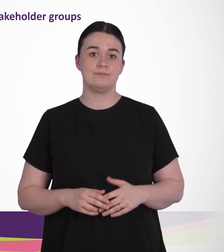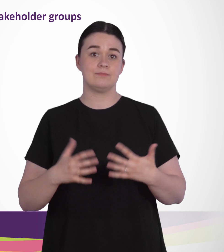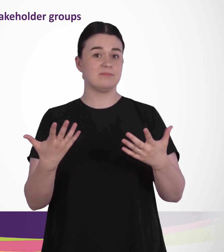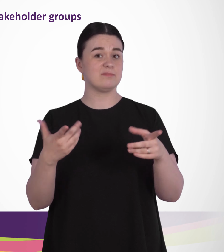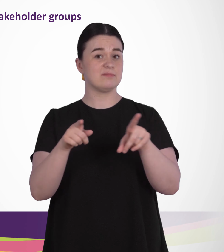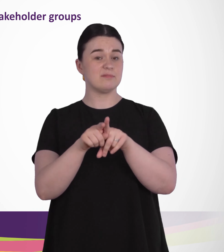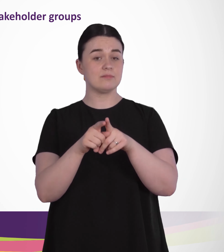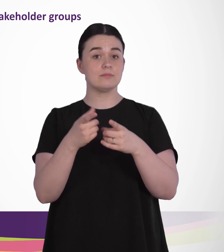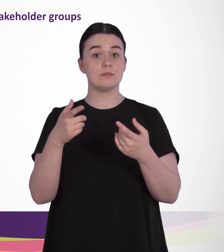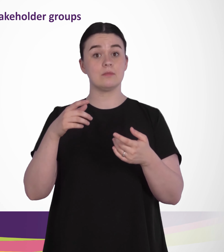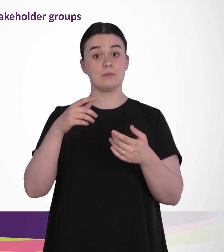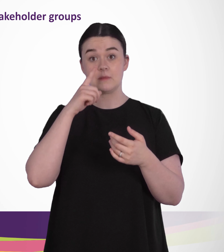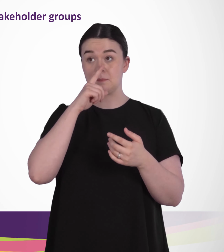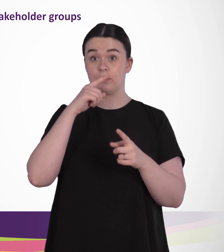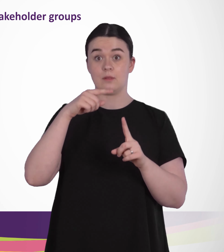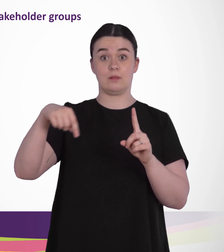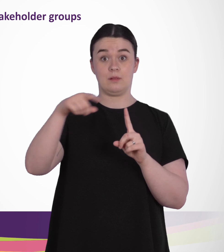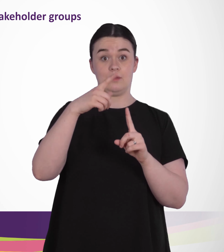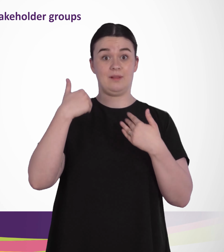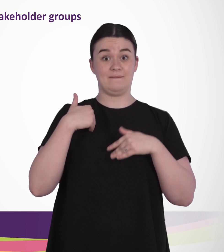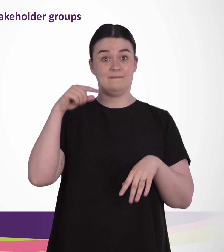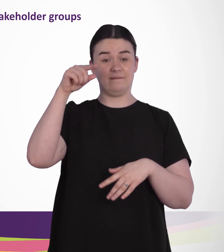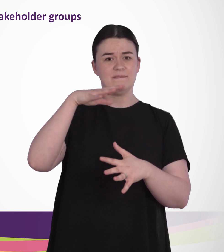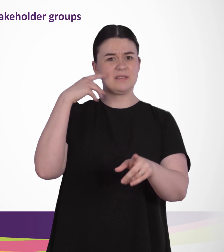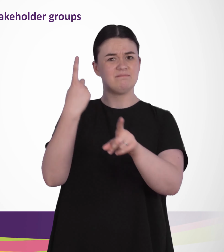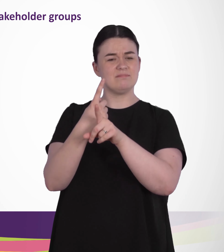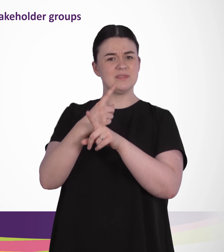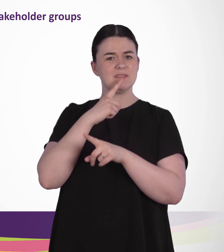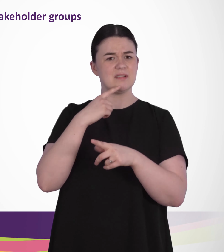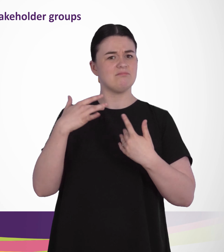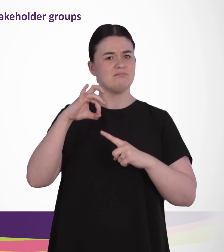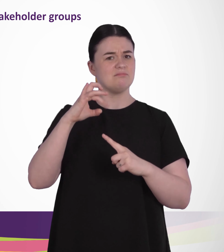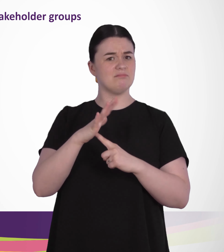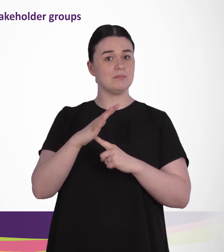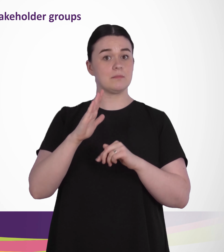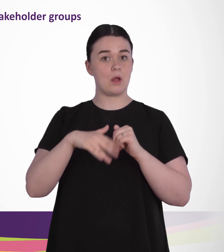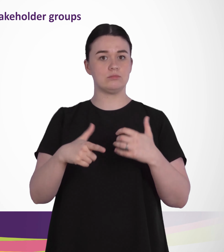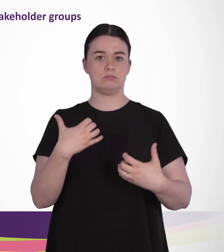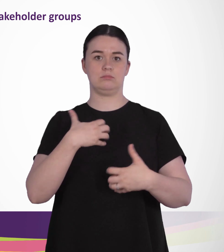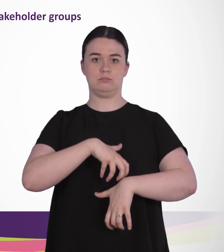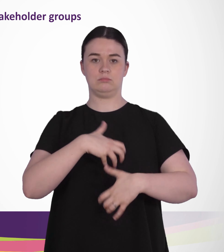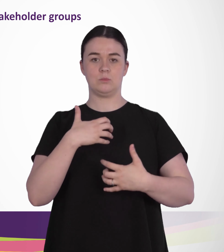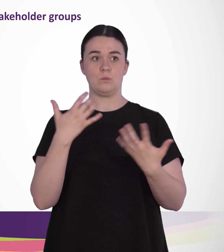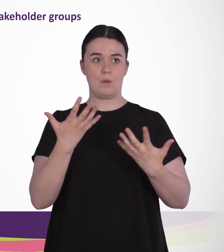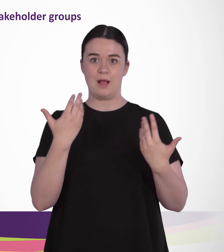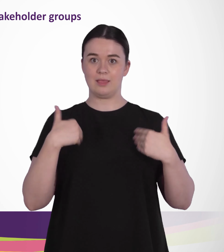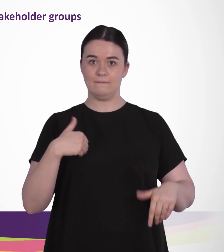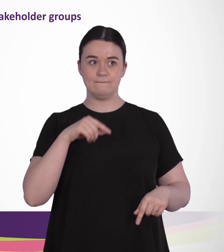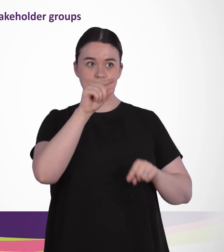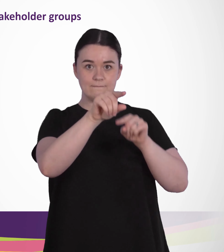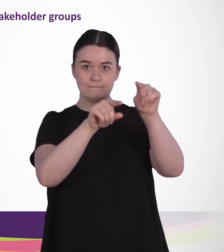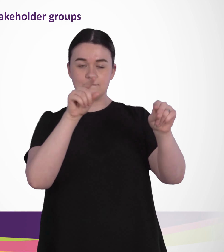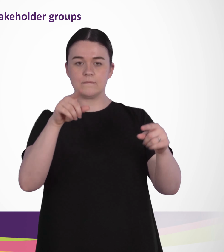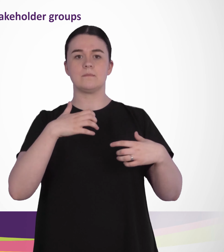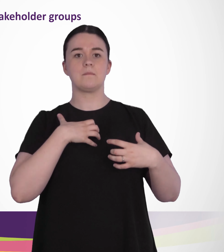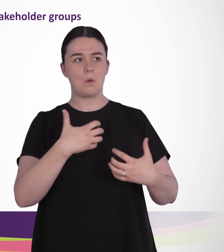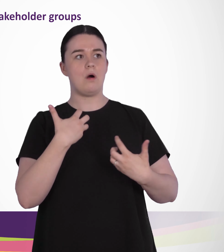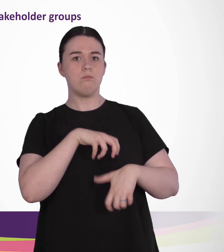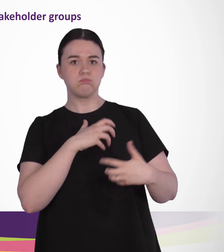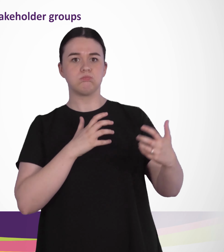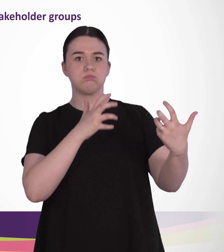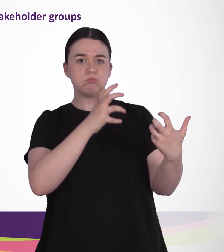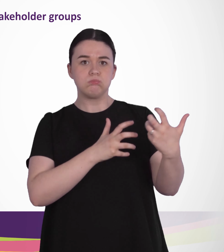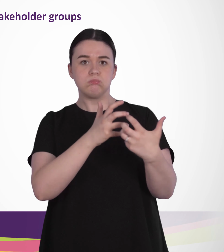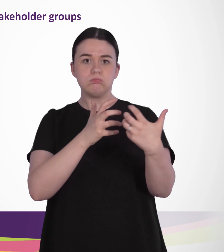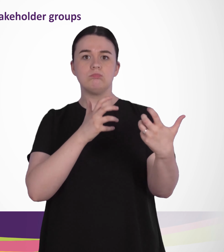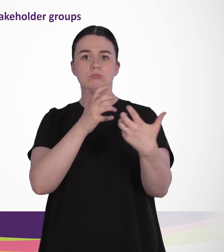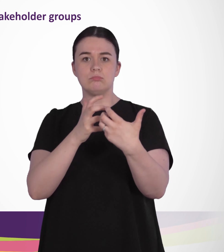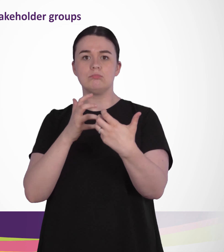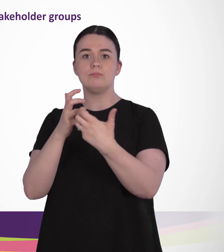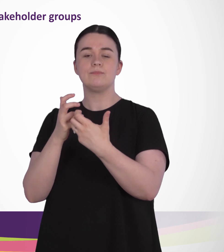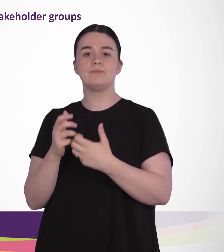As such, these stakeholders prioritised adaptive place-based approaches,